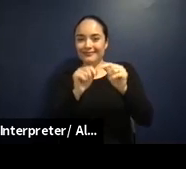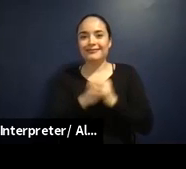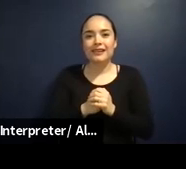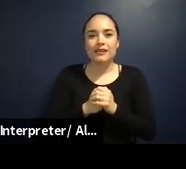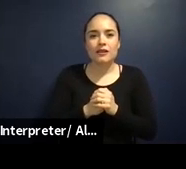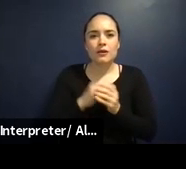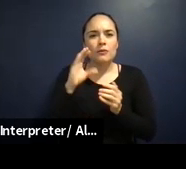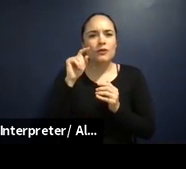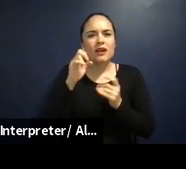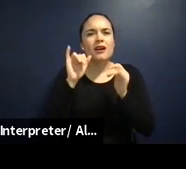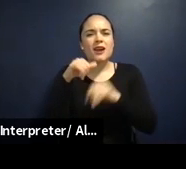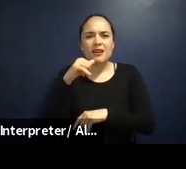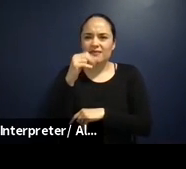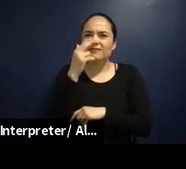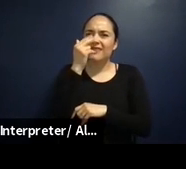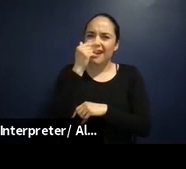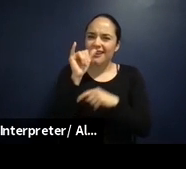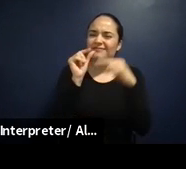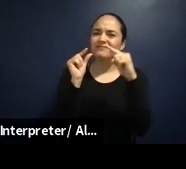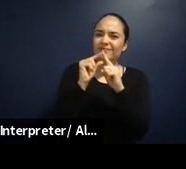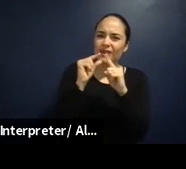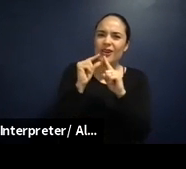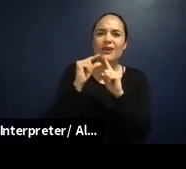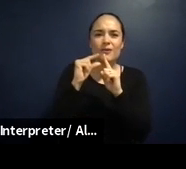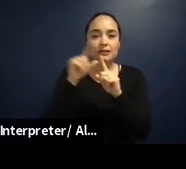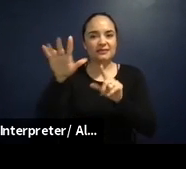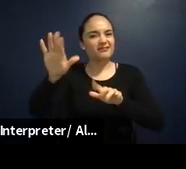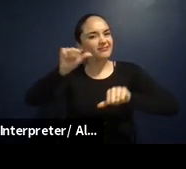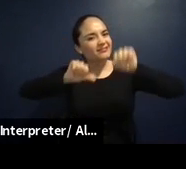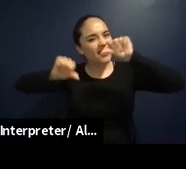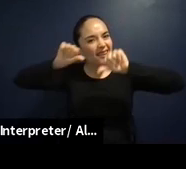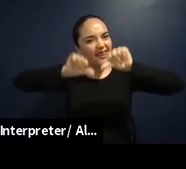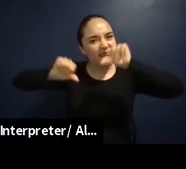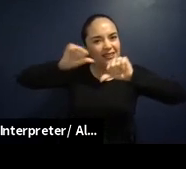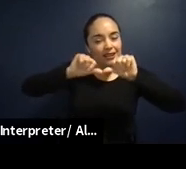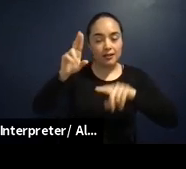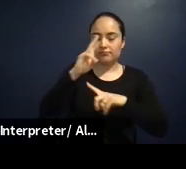trying to do there. So on this one side there, we have a piece of diorite from our collection,